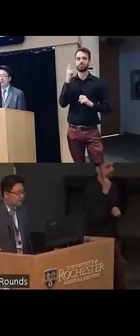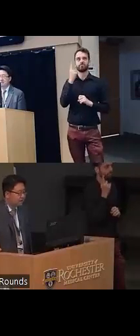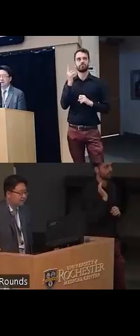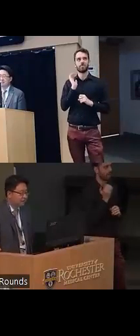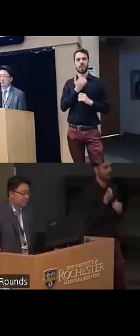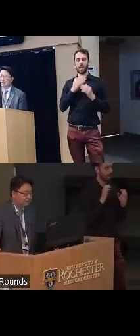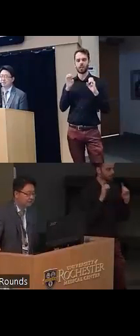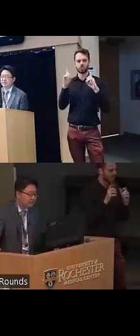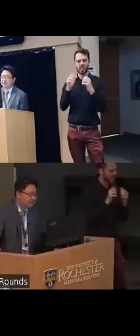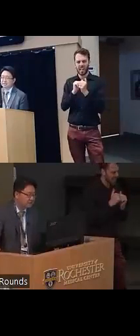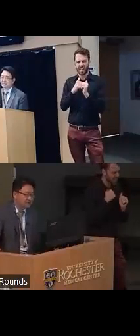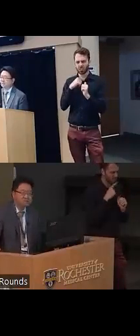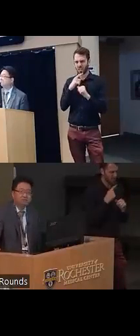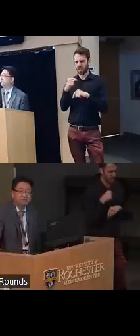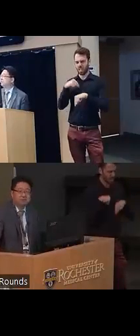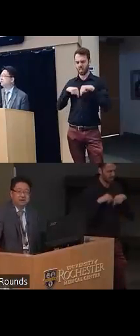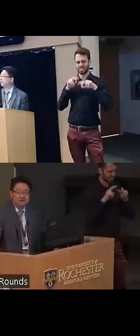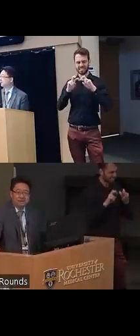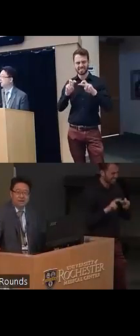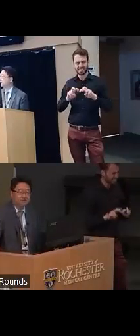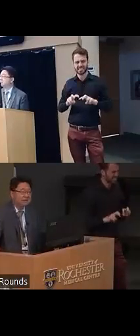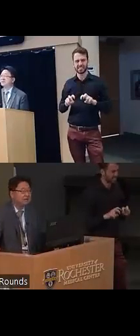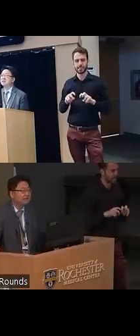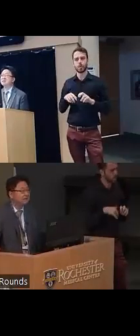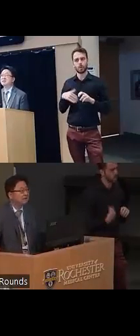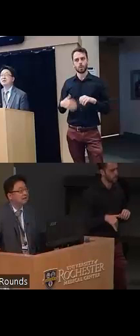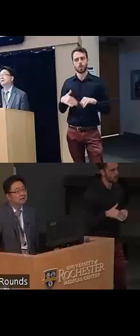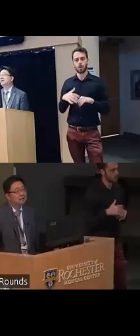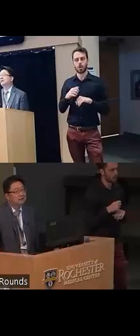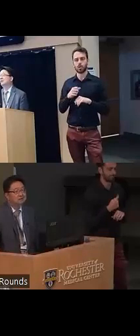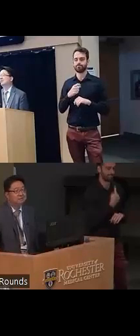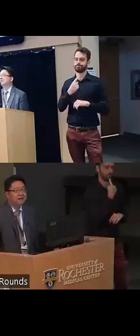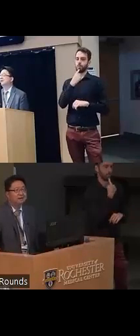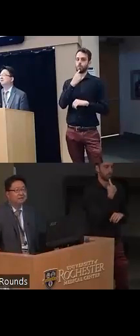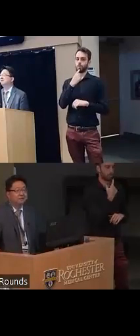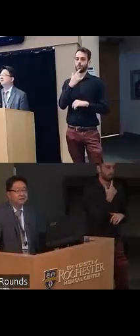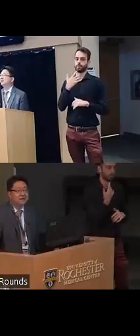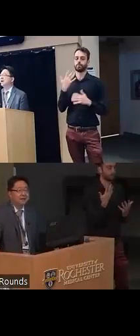learning environment and recent special review on our psychiatric residency is a reminder of the